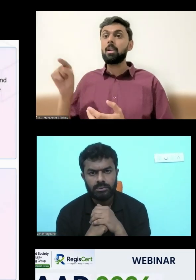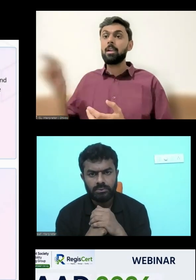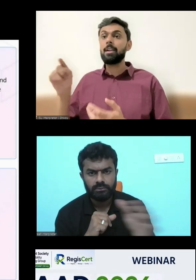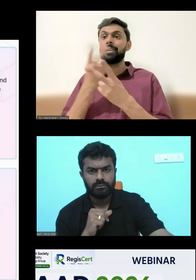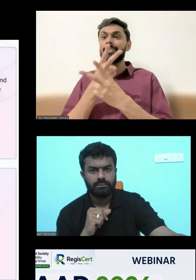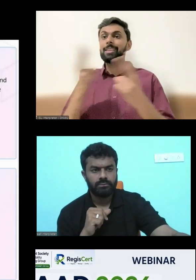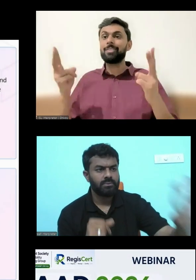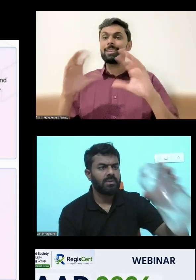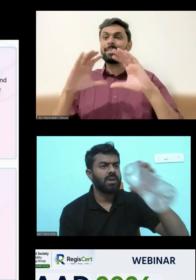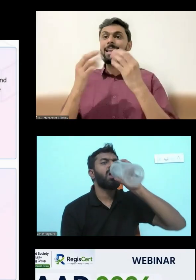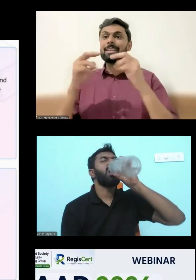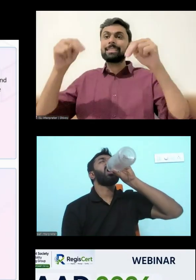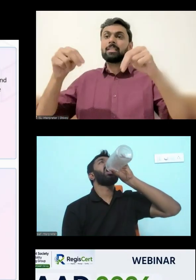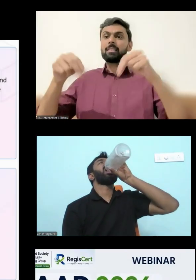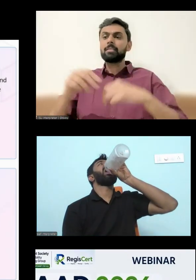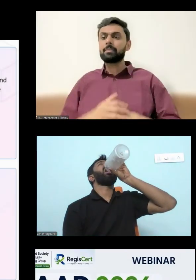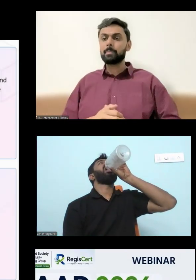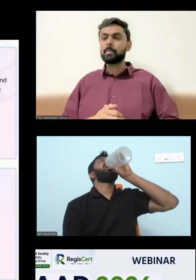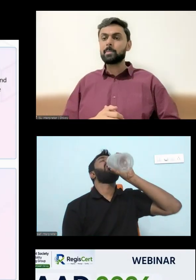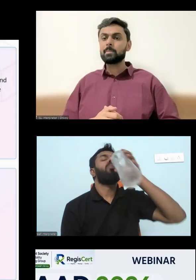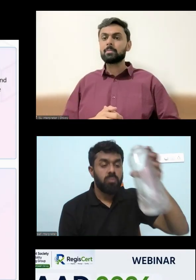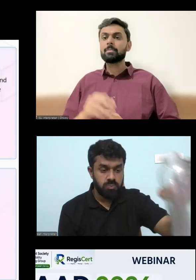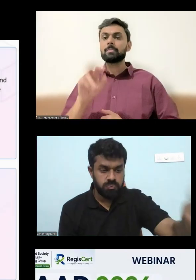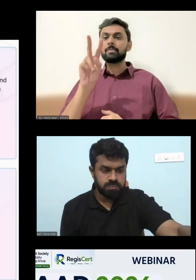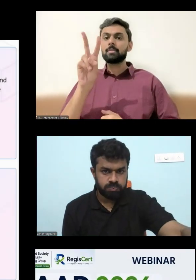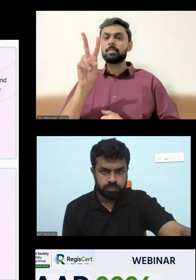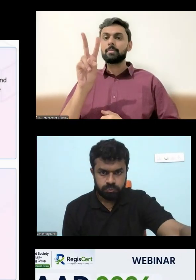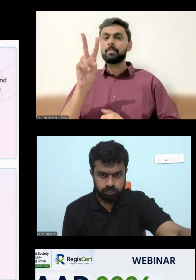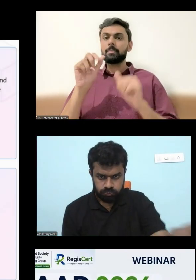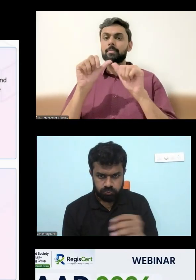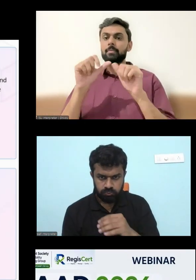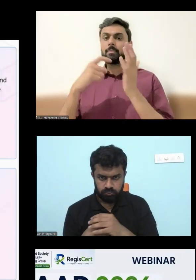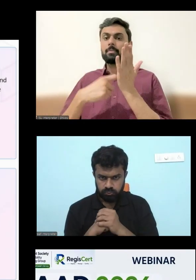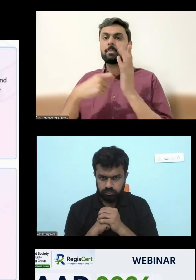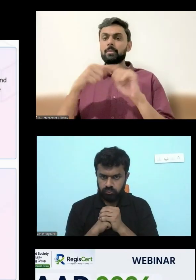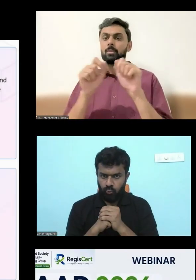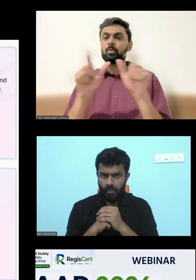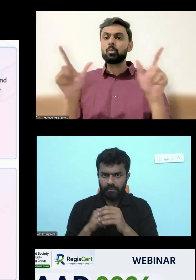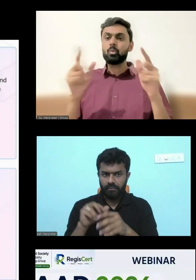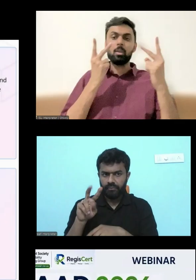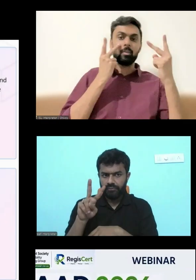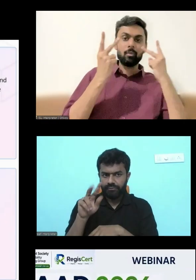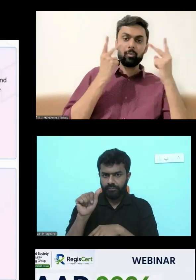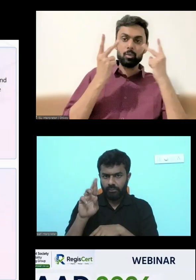VARK stands for visual, auditory, read-write, and kinesthetic.